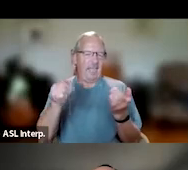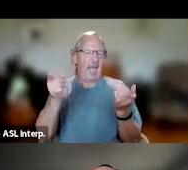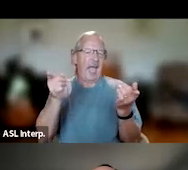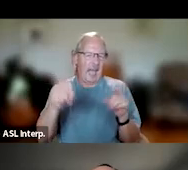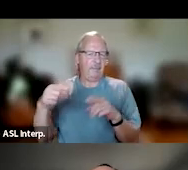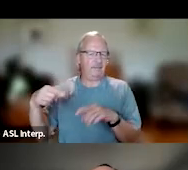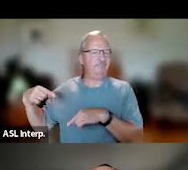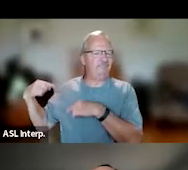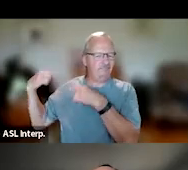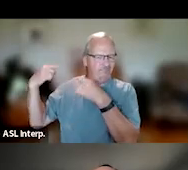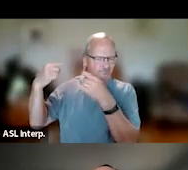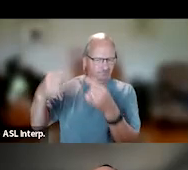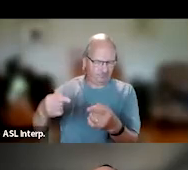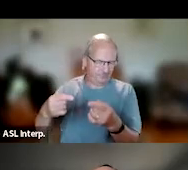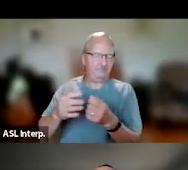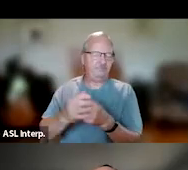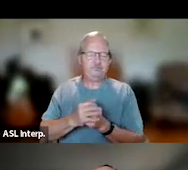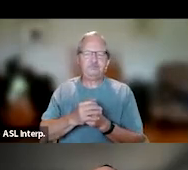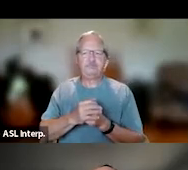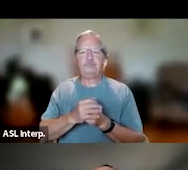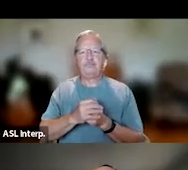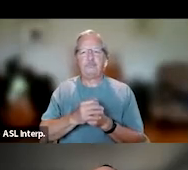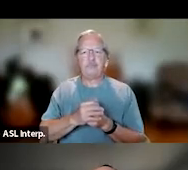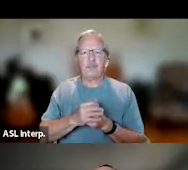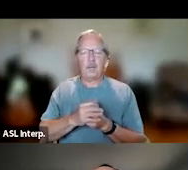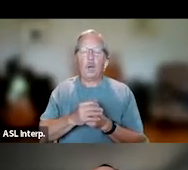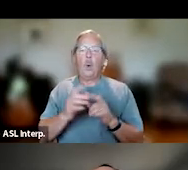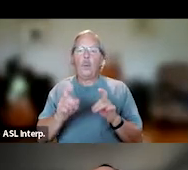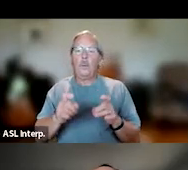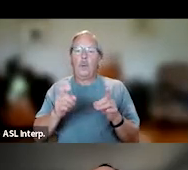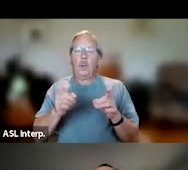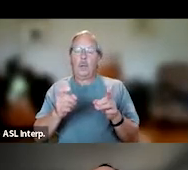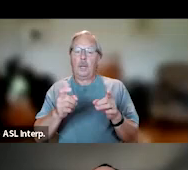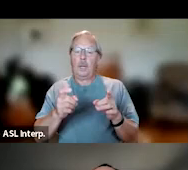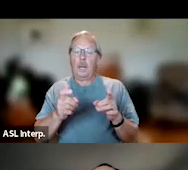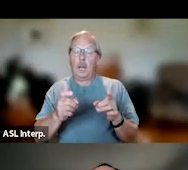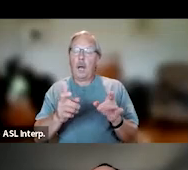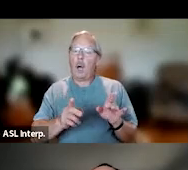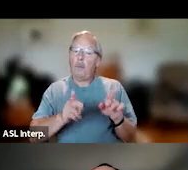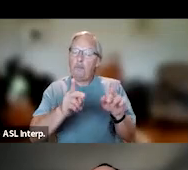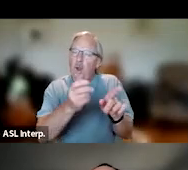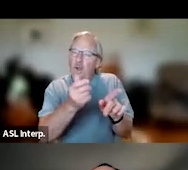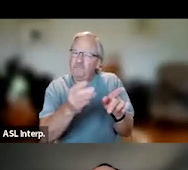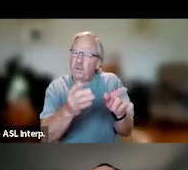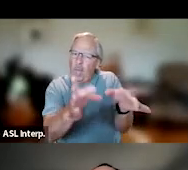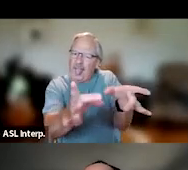So we're going to drop a couple of links into the chat of LISTSERVs that you should sign up